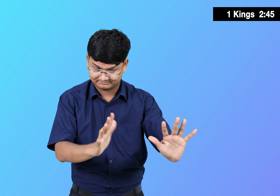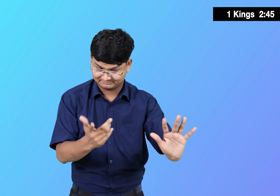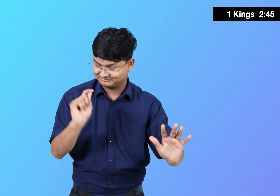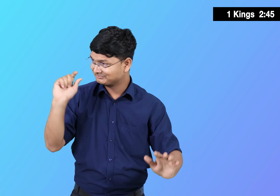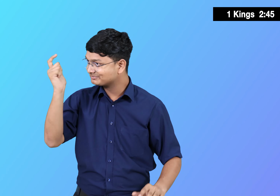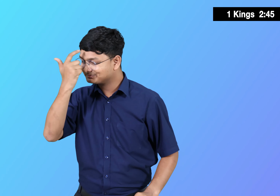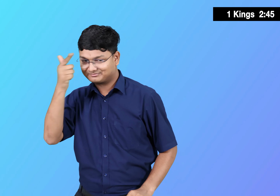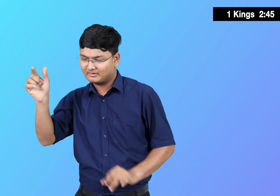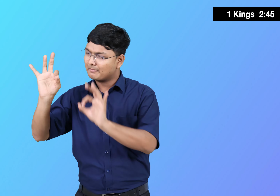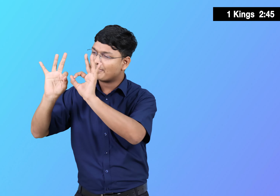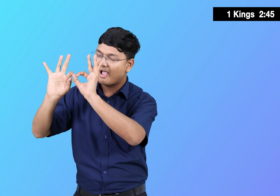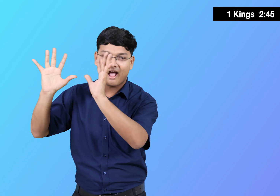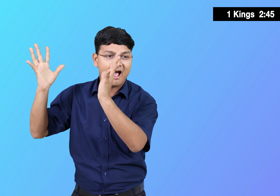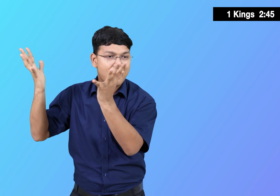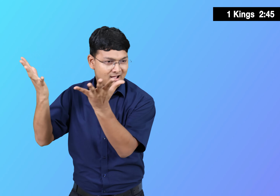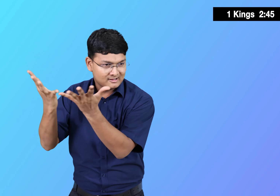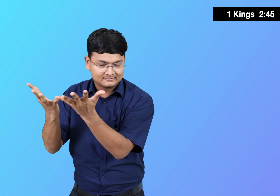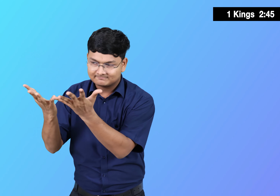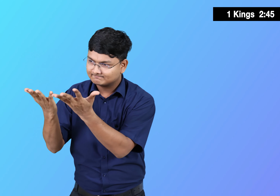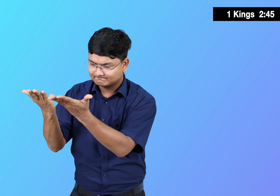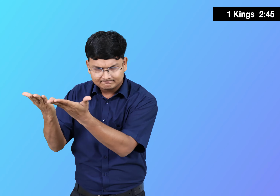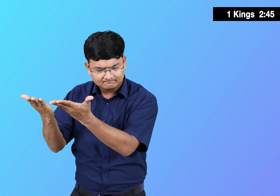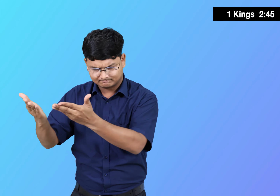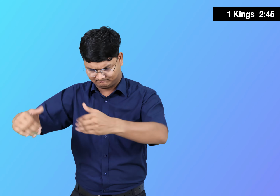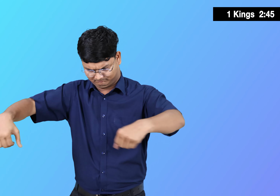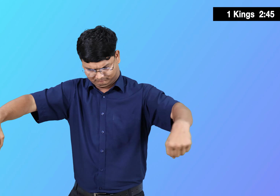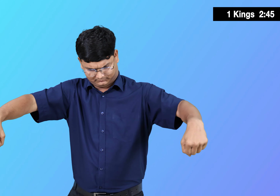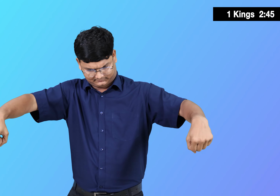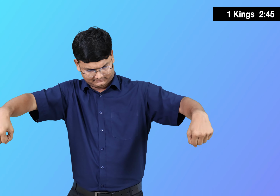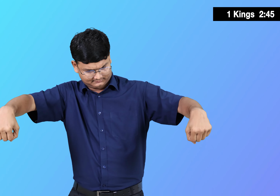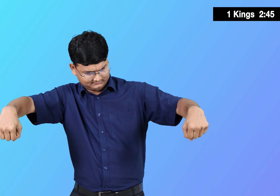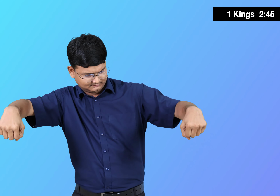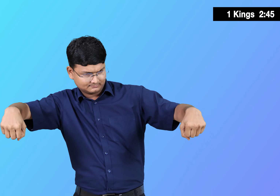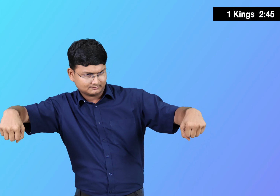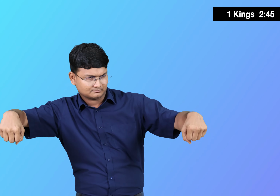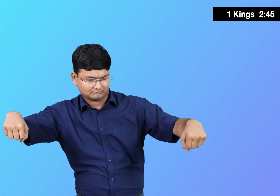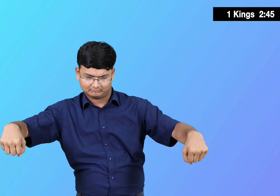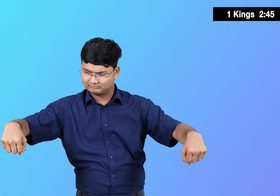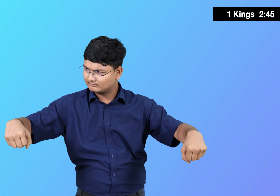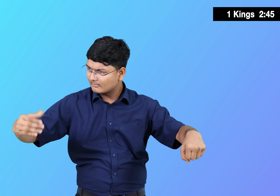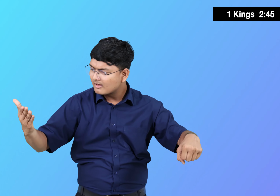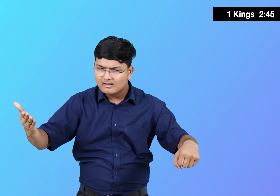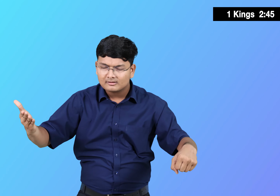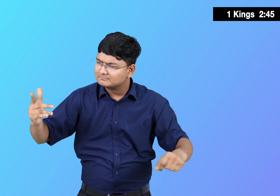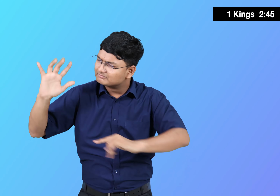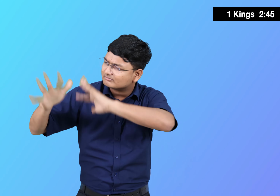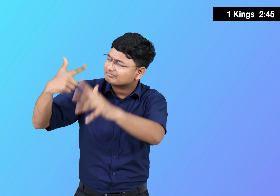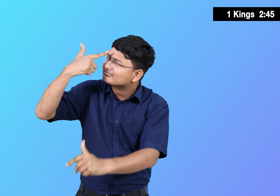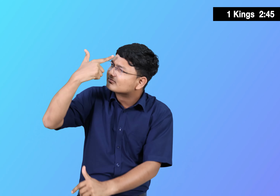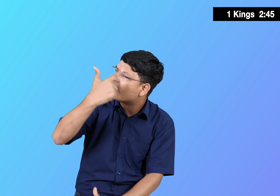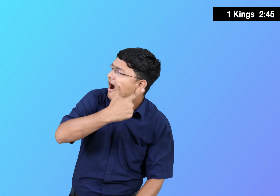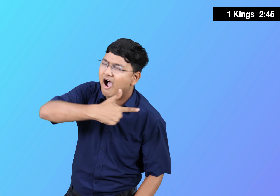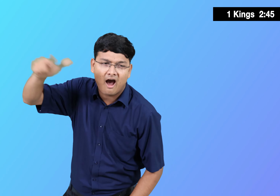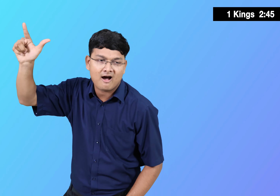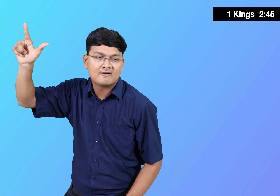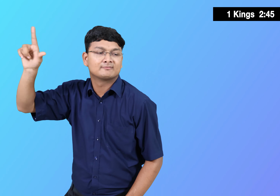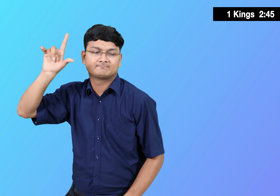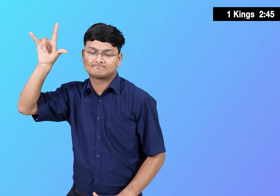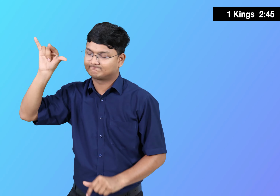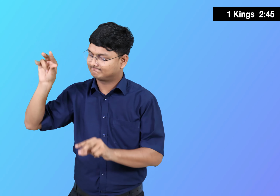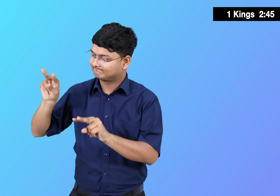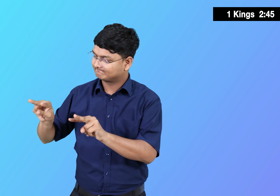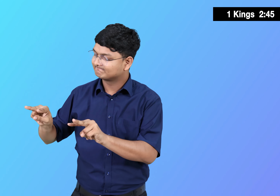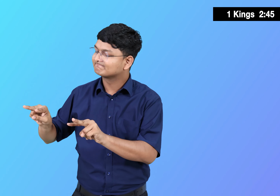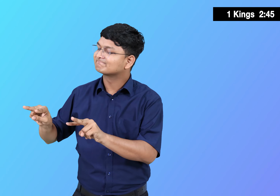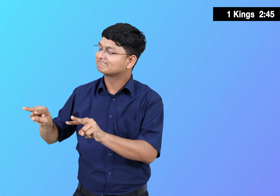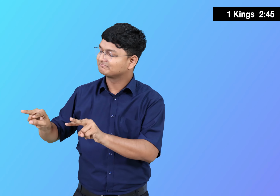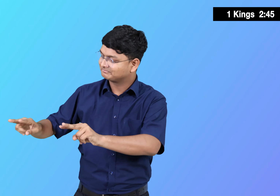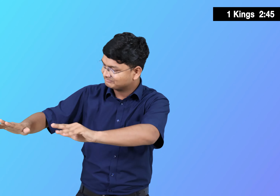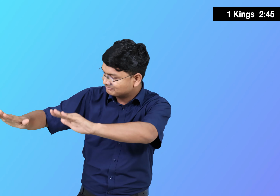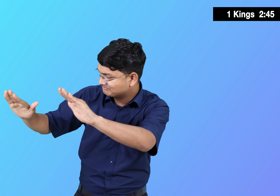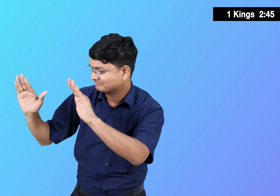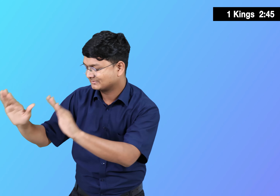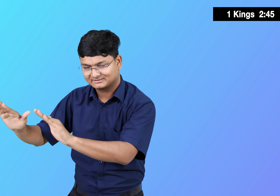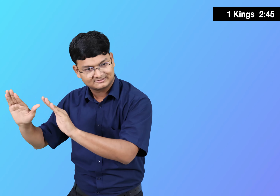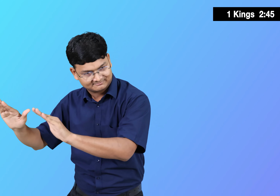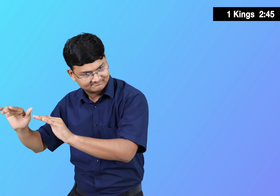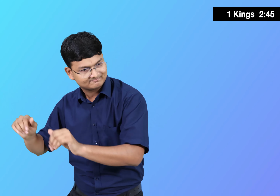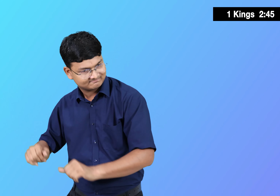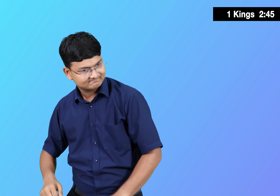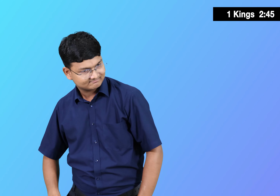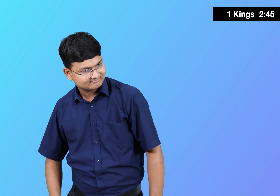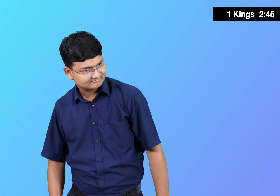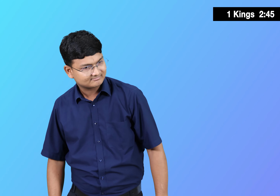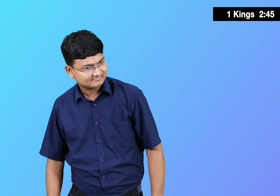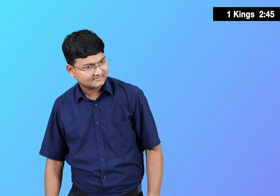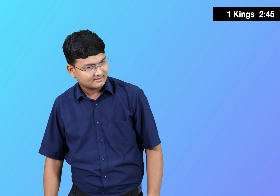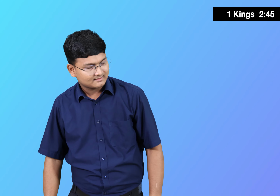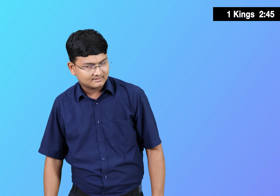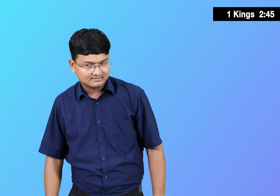But the LORD will bless me and keep David’s throne before him forever.”